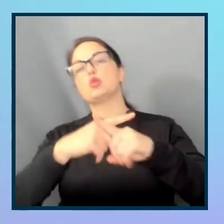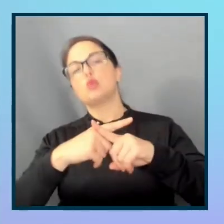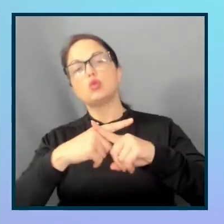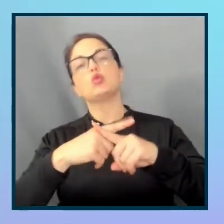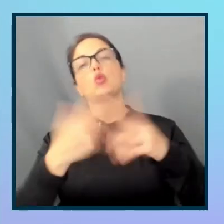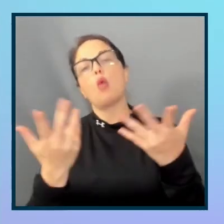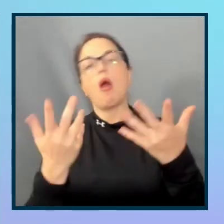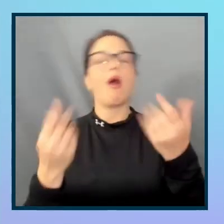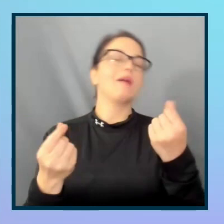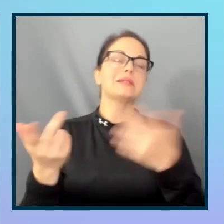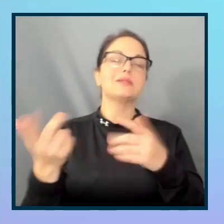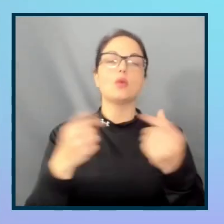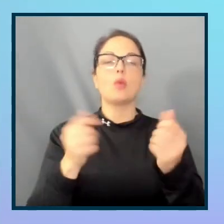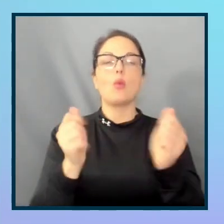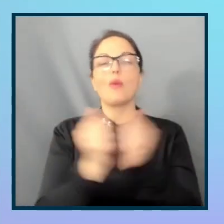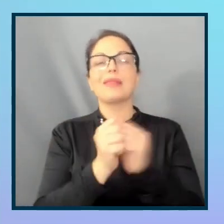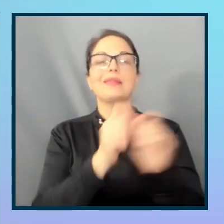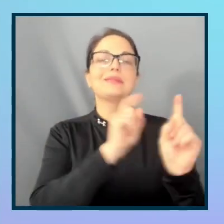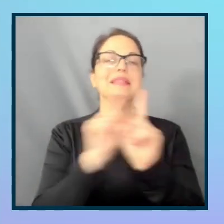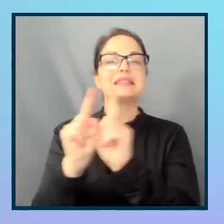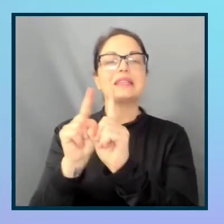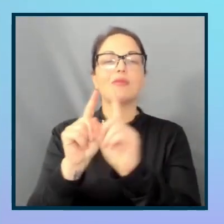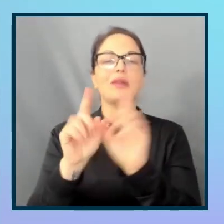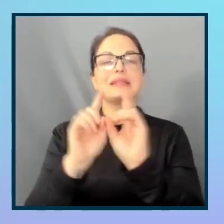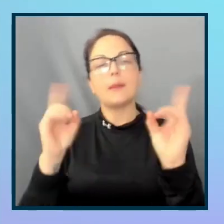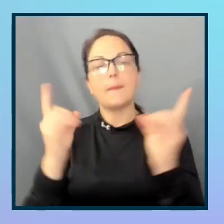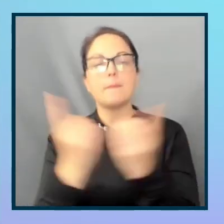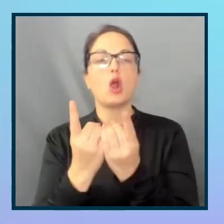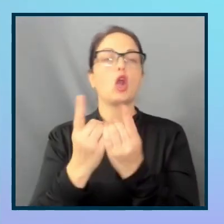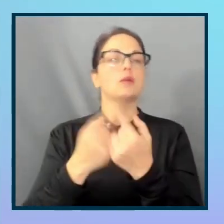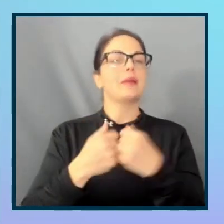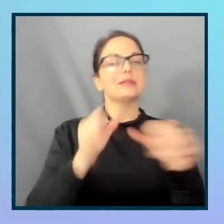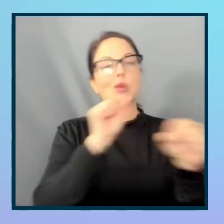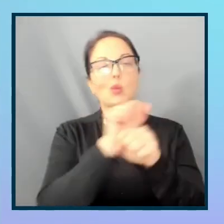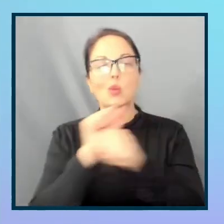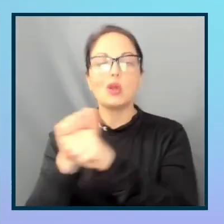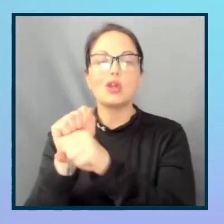And up until the work that we did with that group,